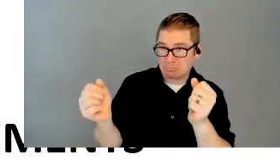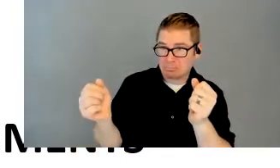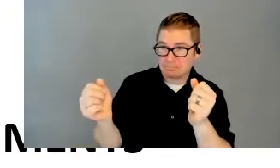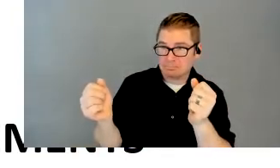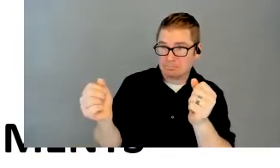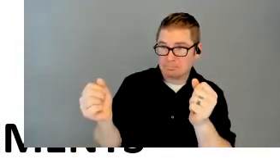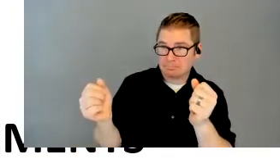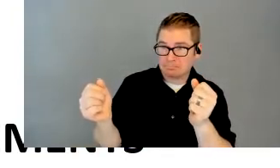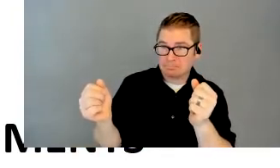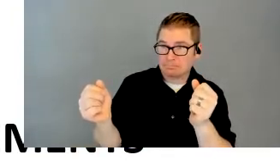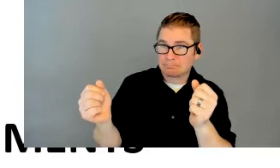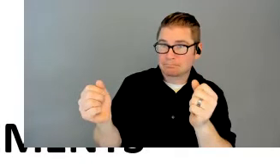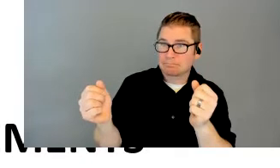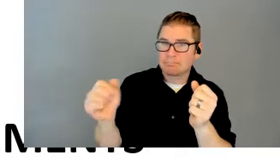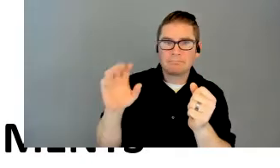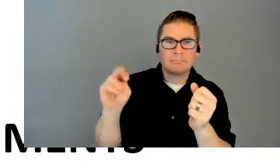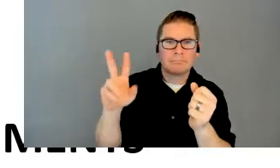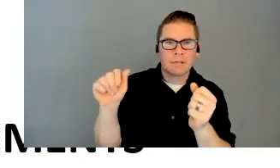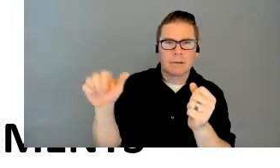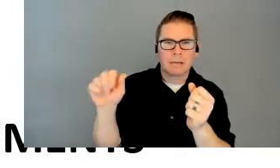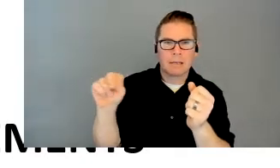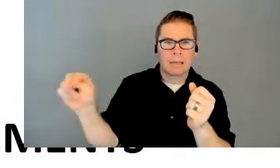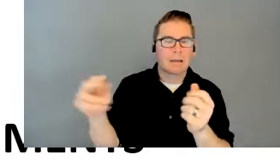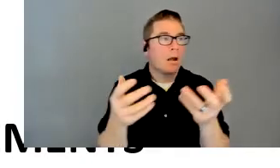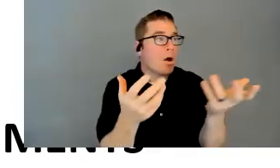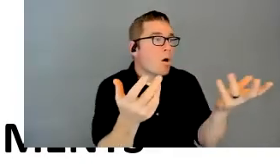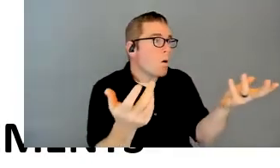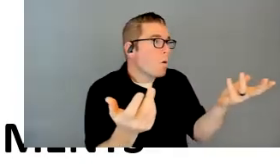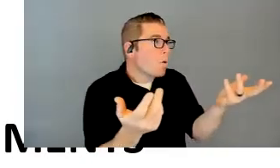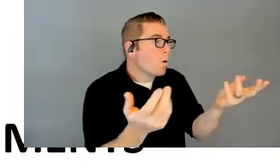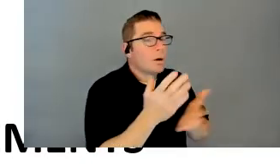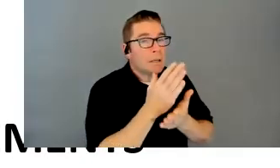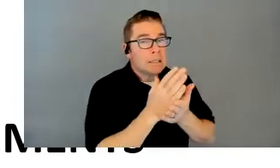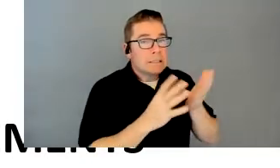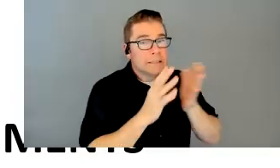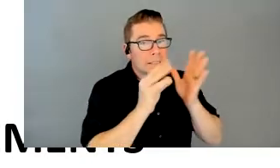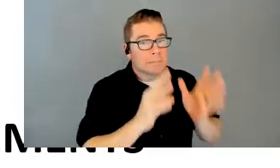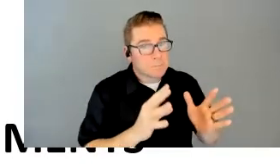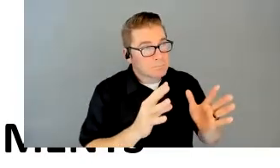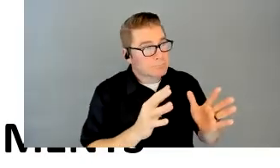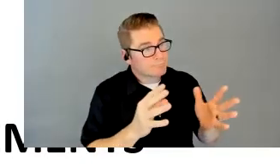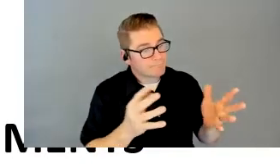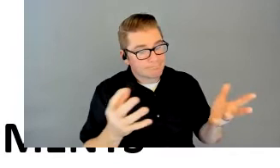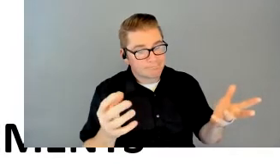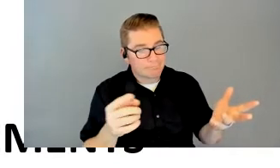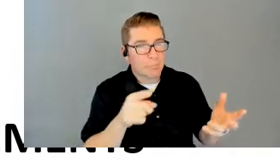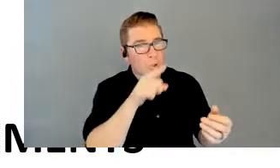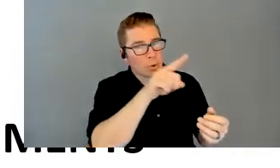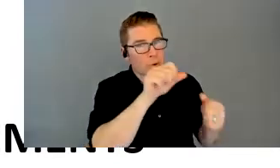I'm just that some students, you can tell them that they belong and they don't.